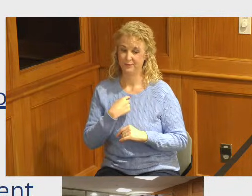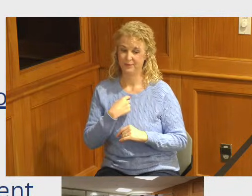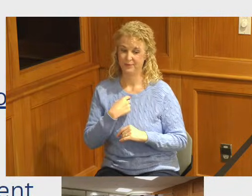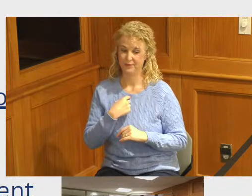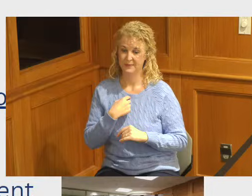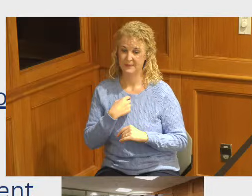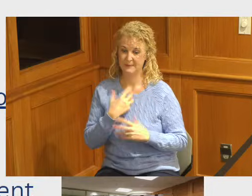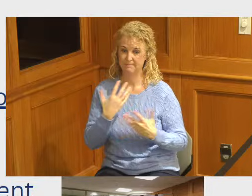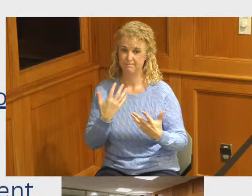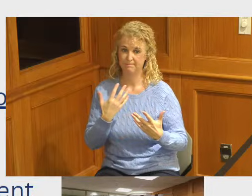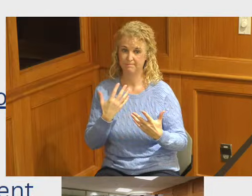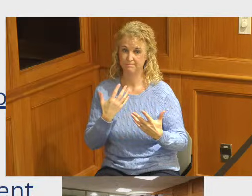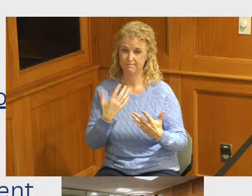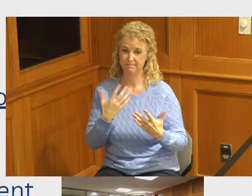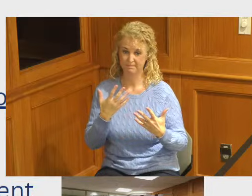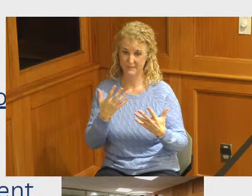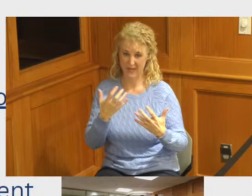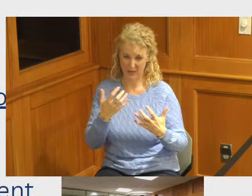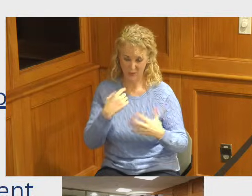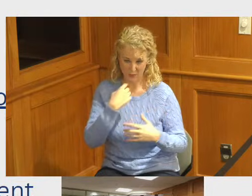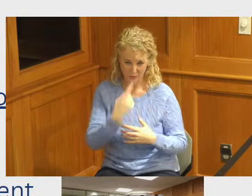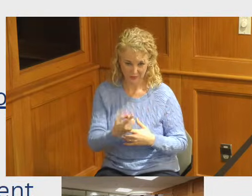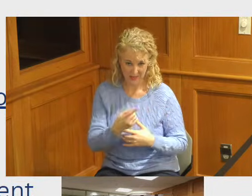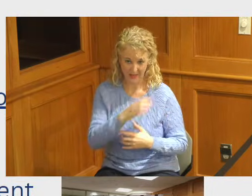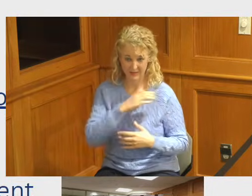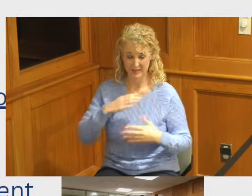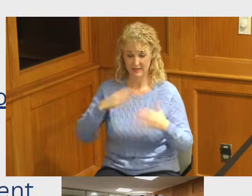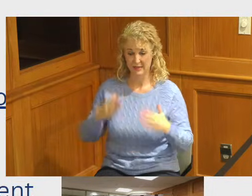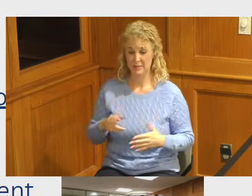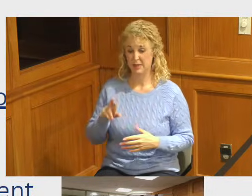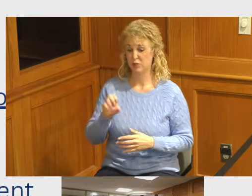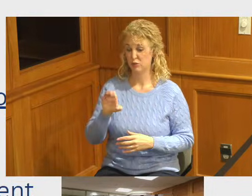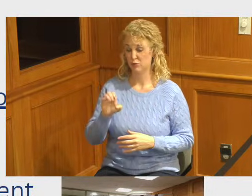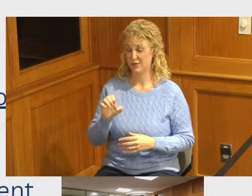can Commissioner Reece know this. I just she said at the beginning we were here three years ago,